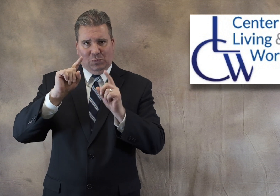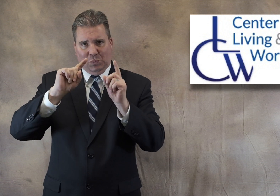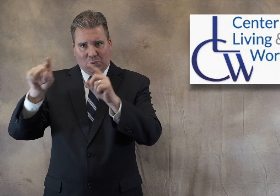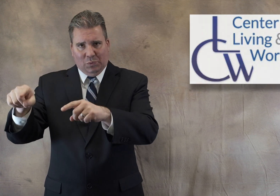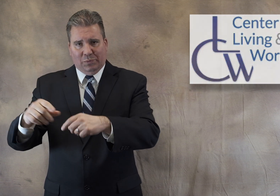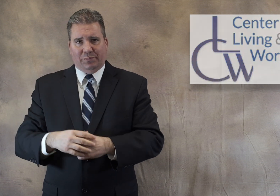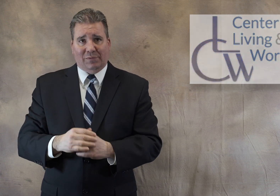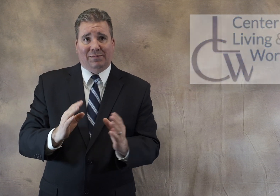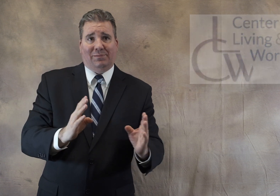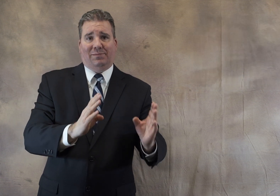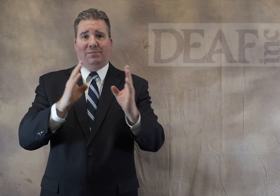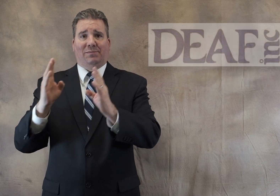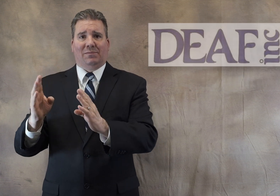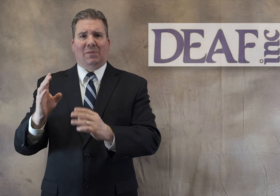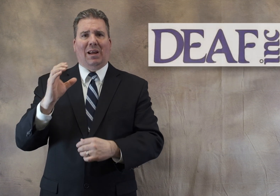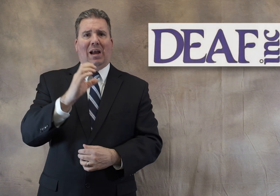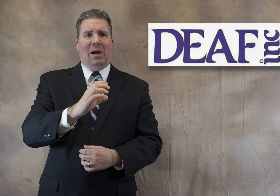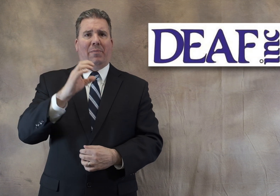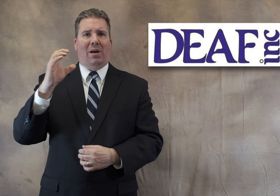has cards available.